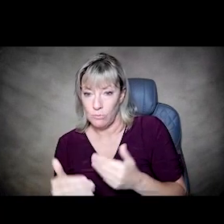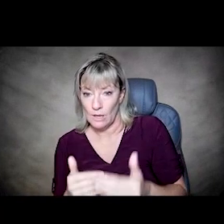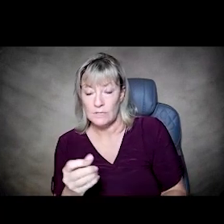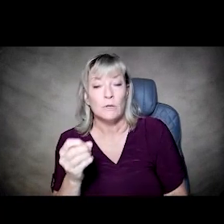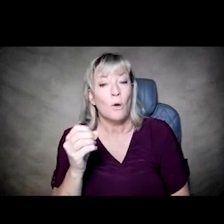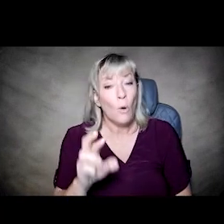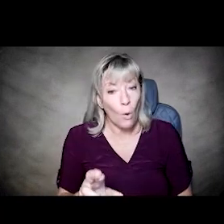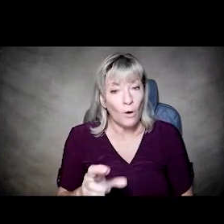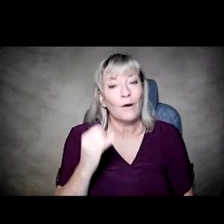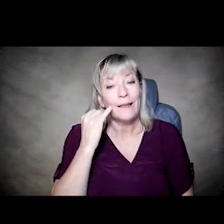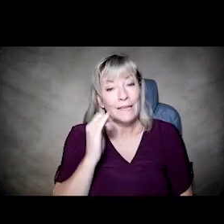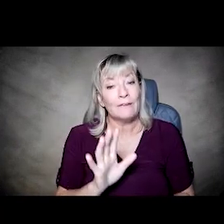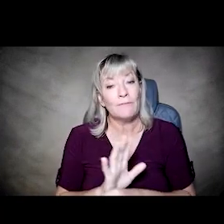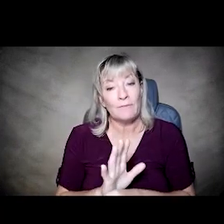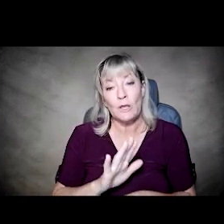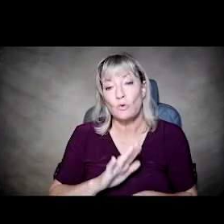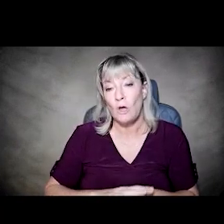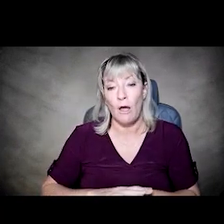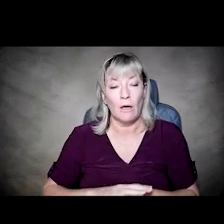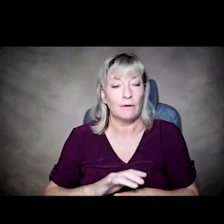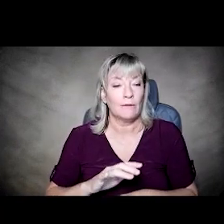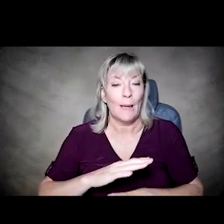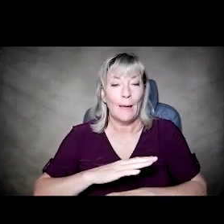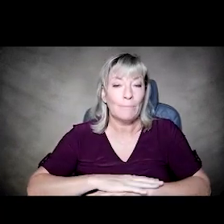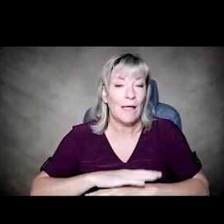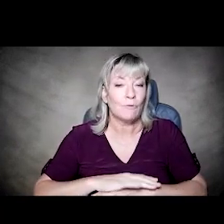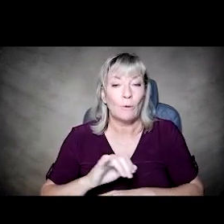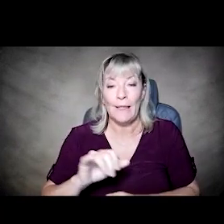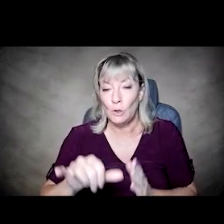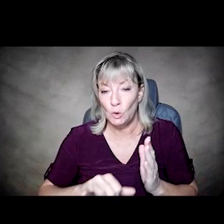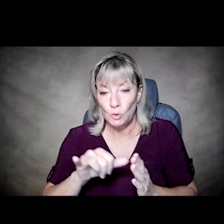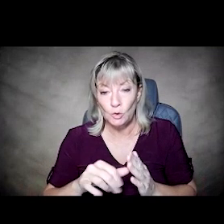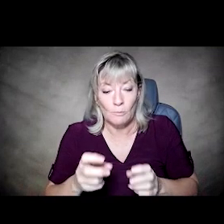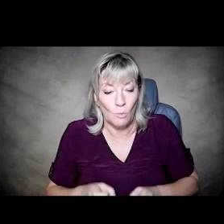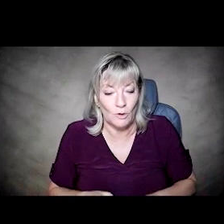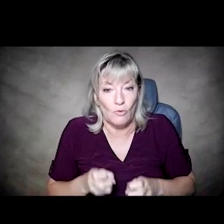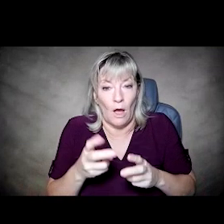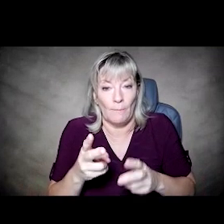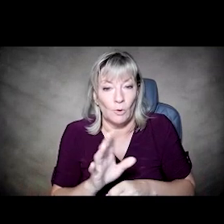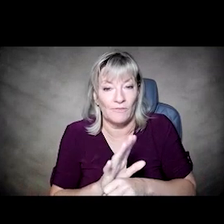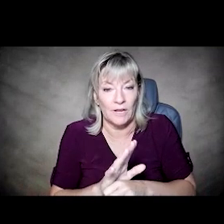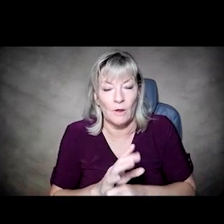platform such as YouTube, when you upload the video, it is automatically captioned.